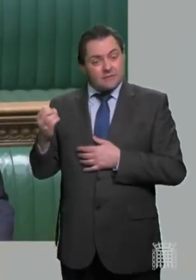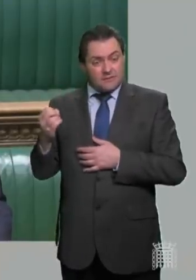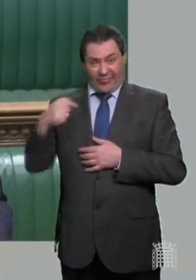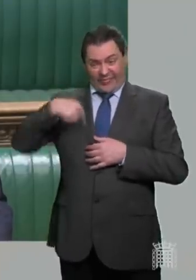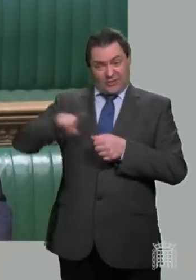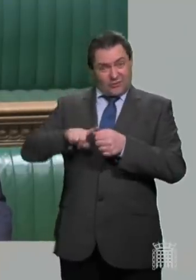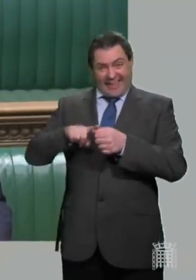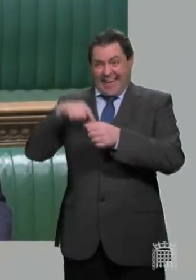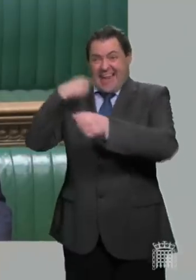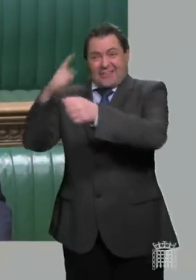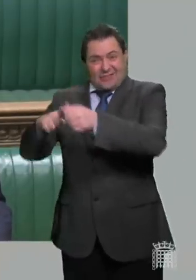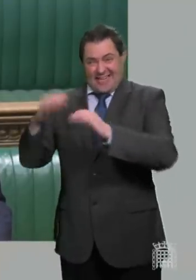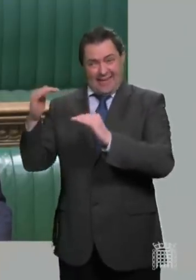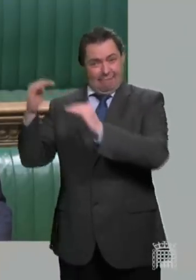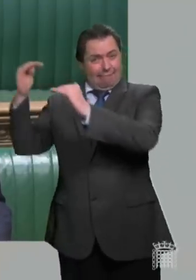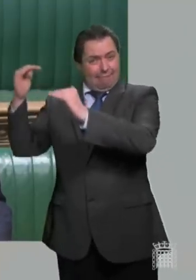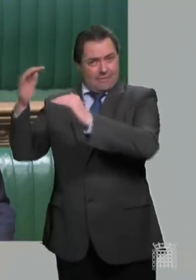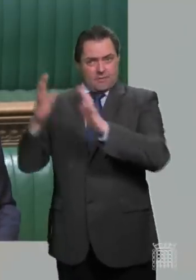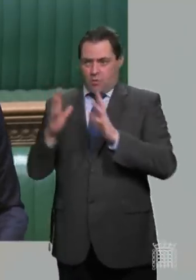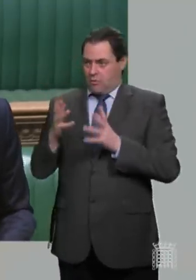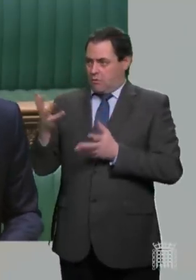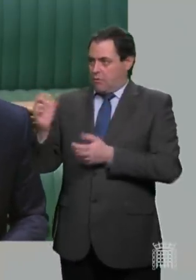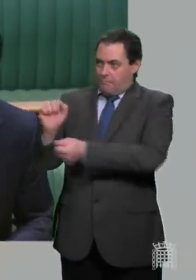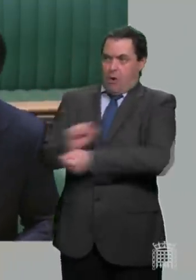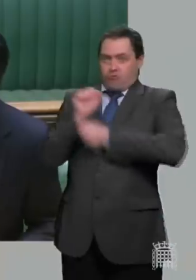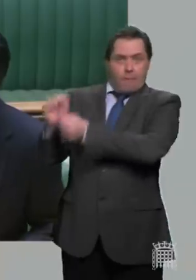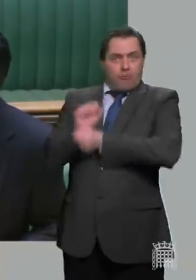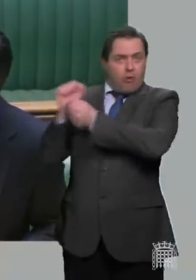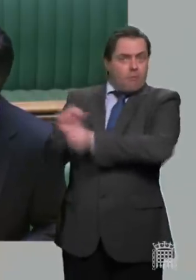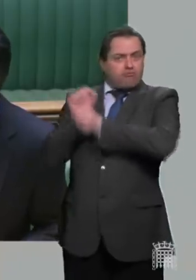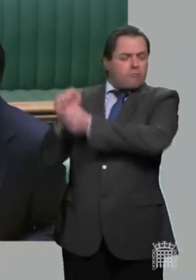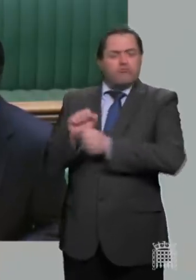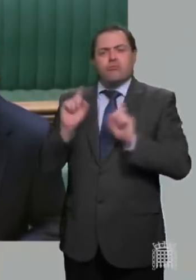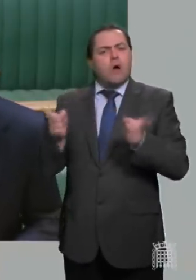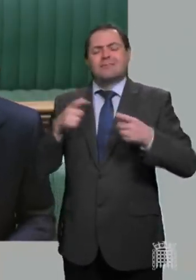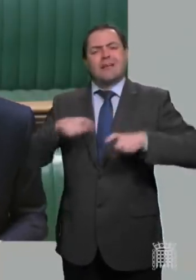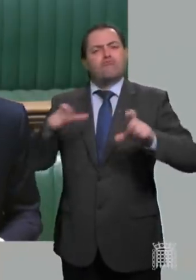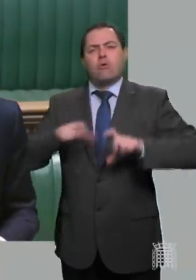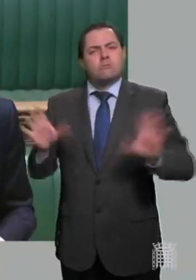Without corrective action, borrowing would continue at very high levels,